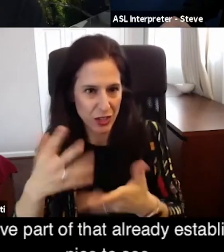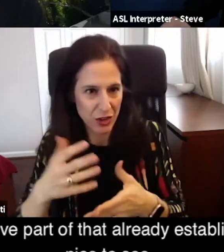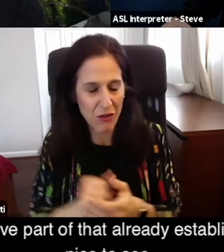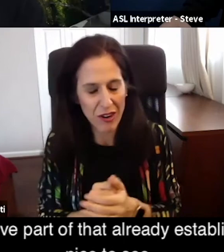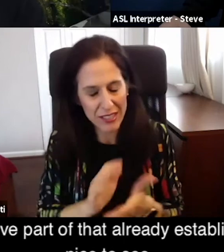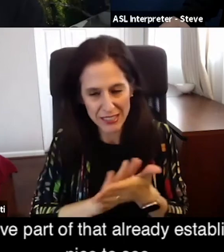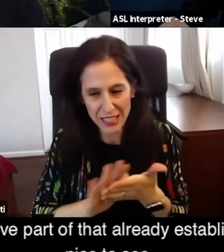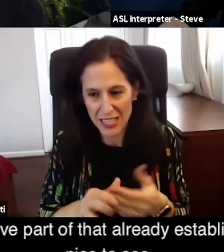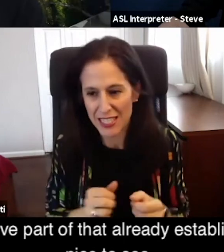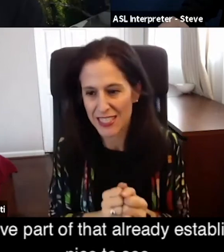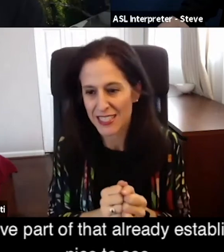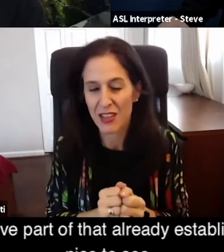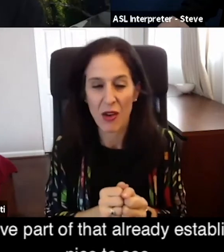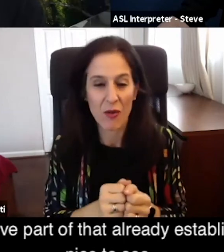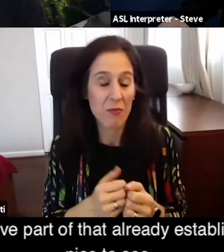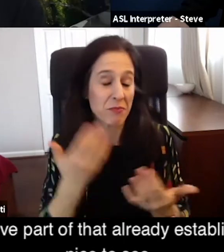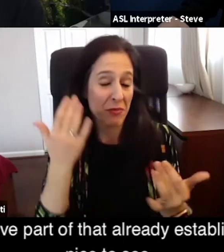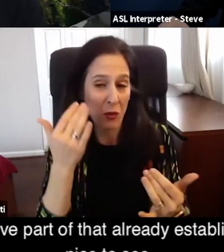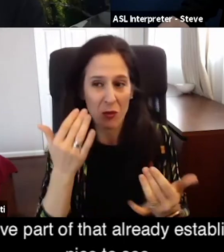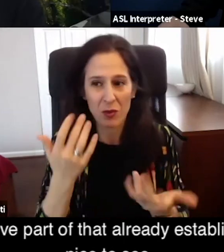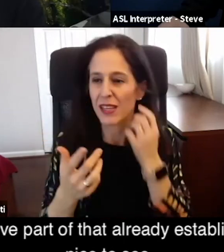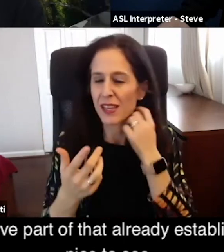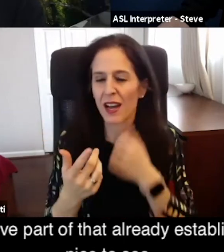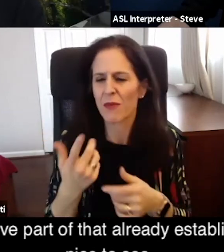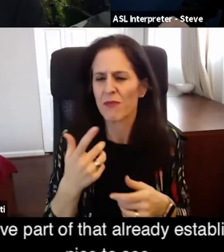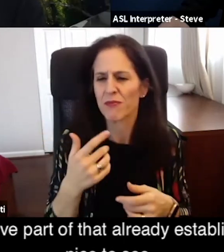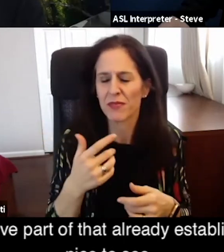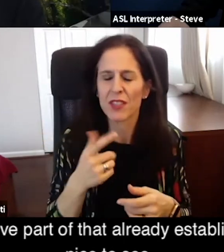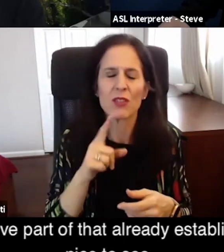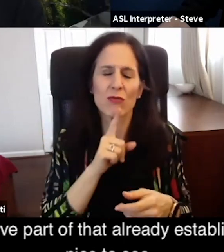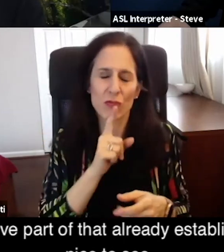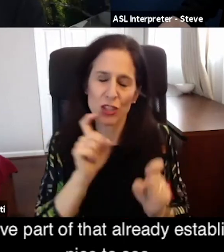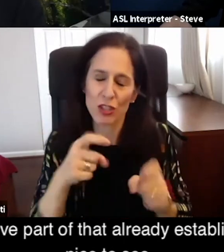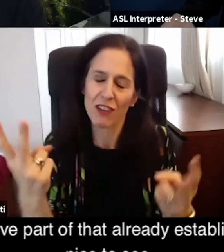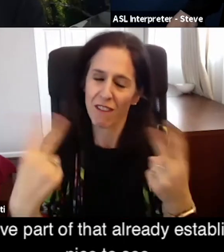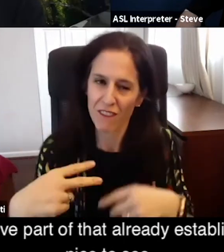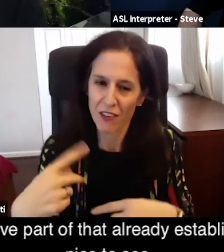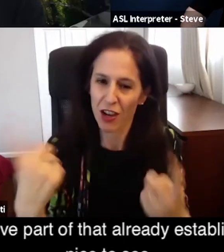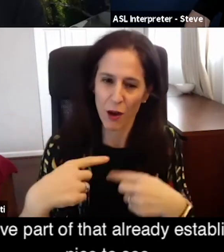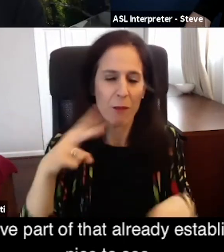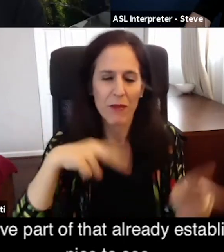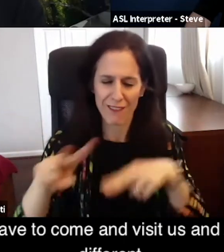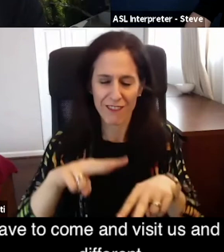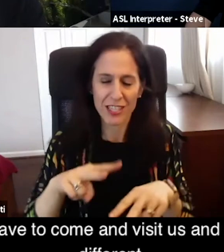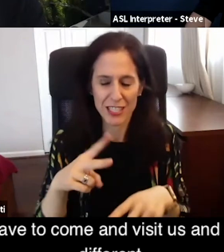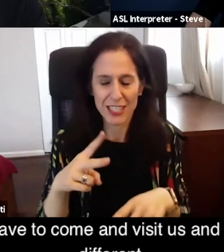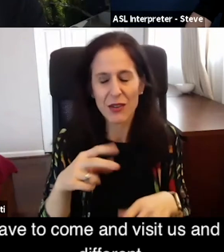part of that already established in your systems that's very nice to see and really you definitely